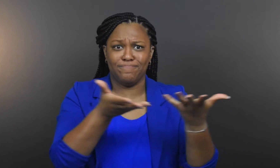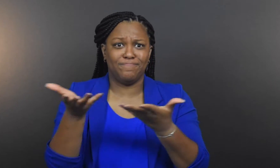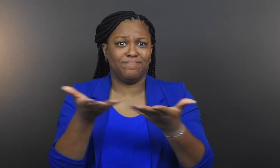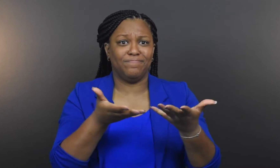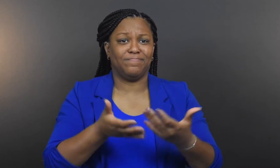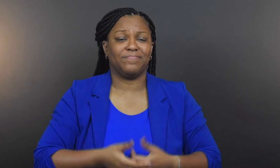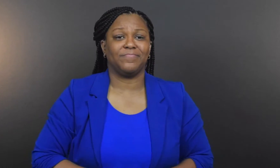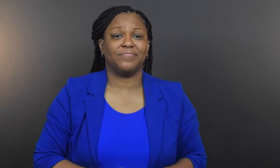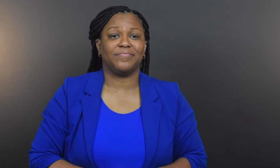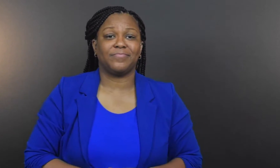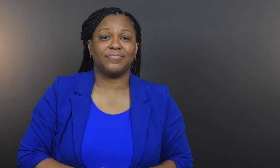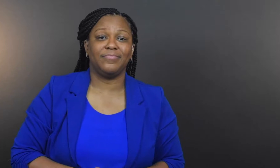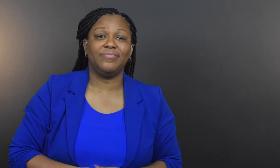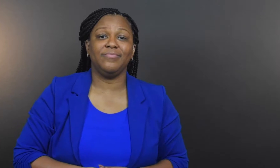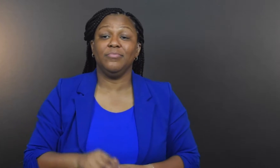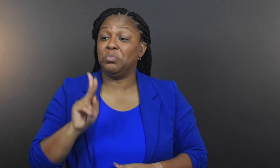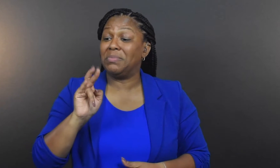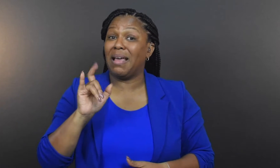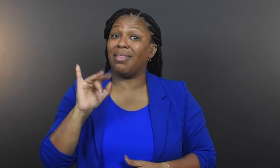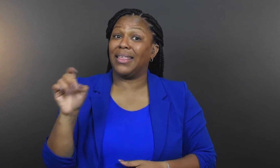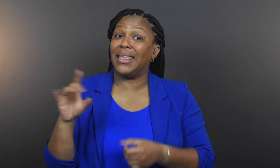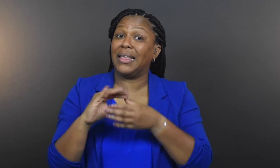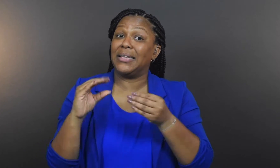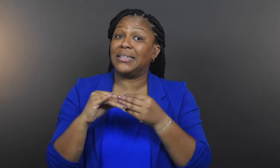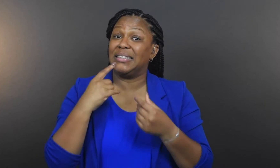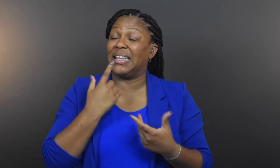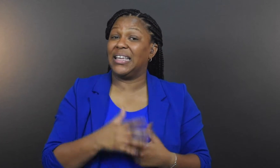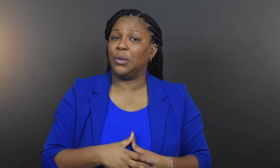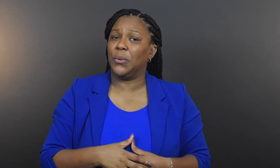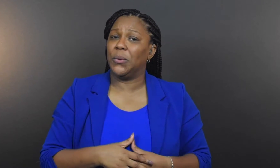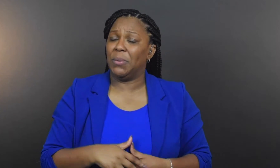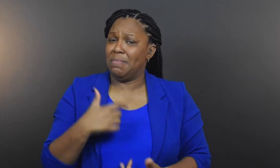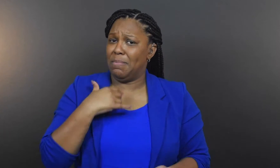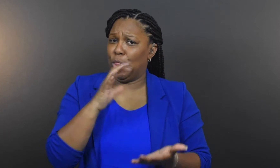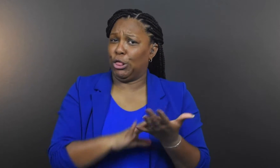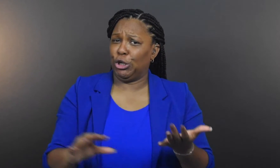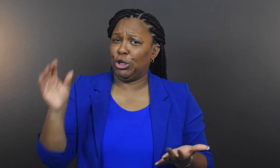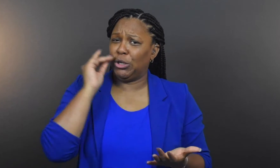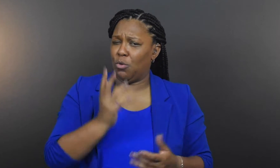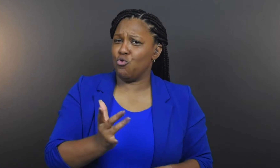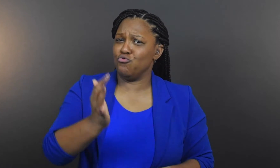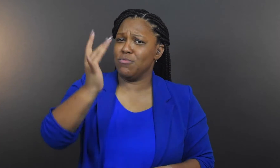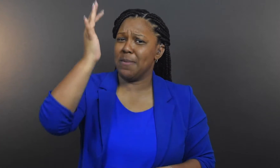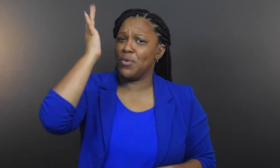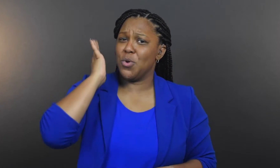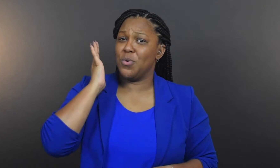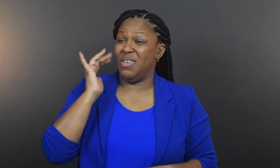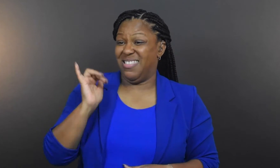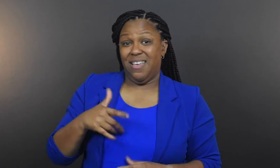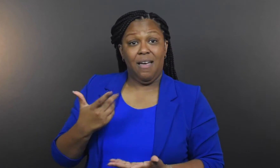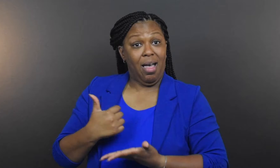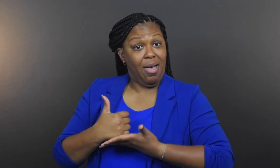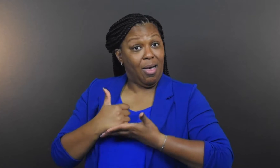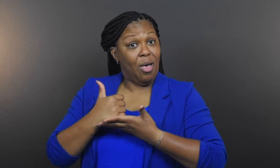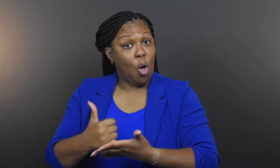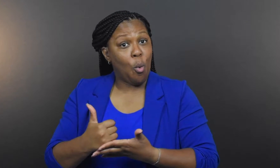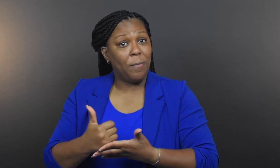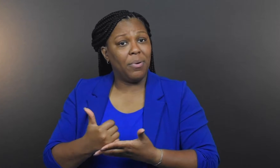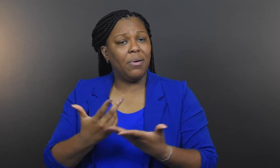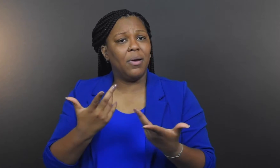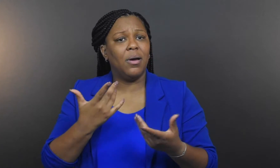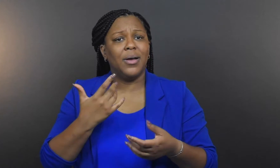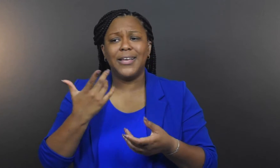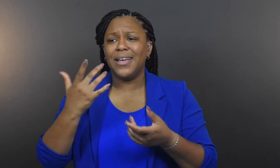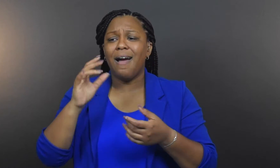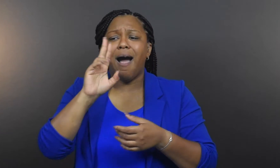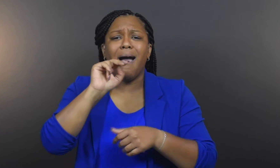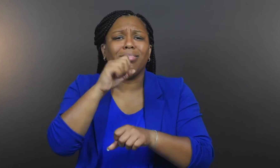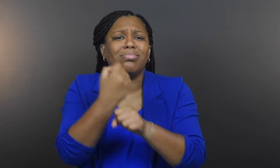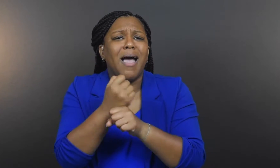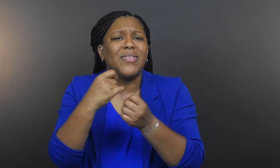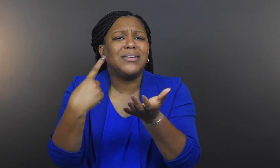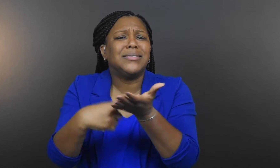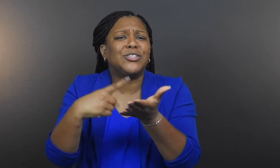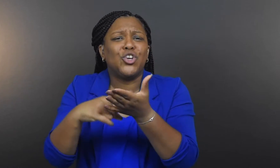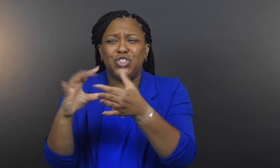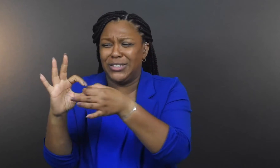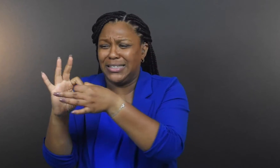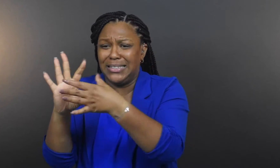“I learned a long time ago that to help unlock discussions, it’s better to ask a